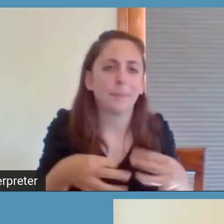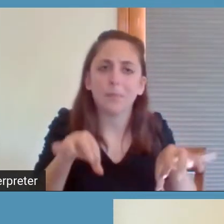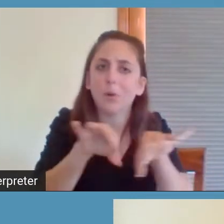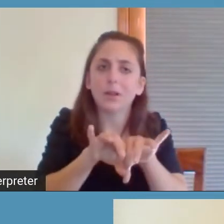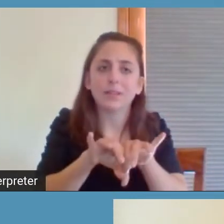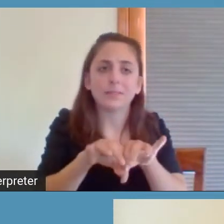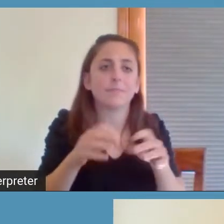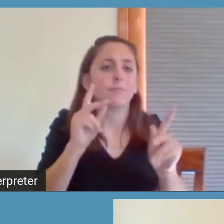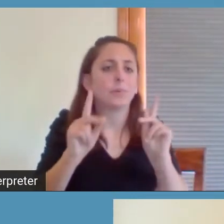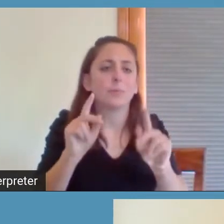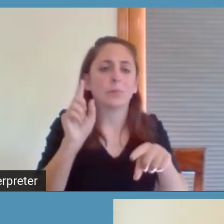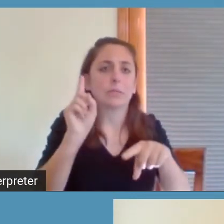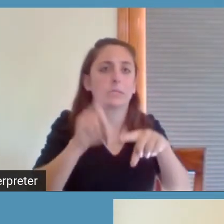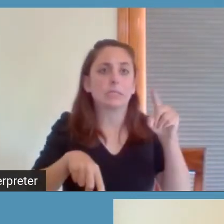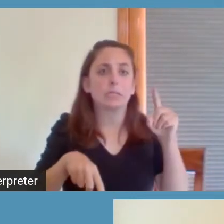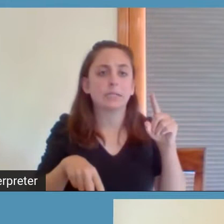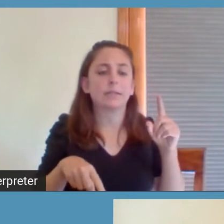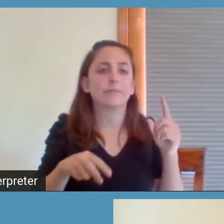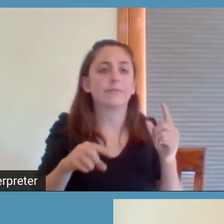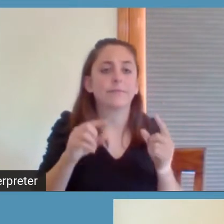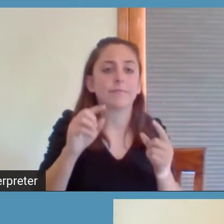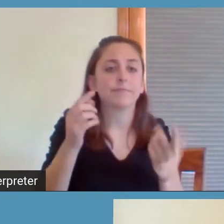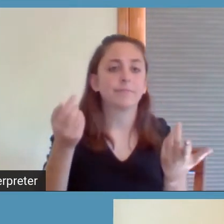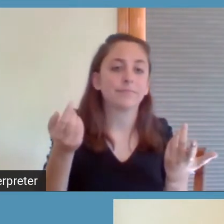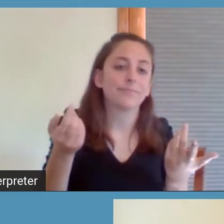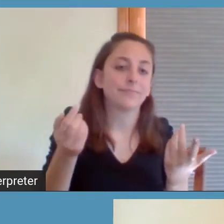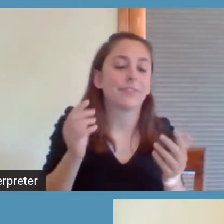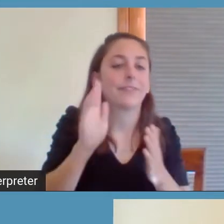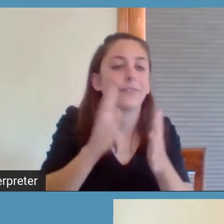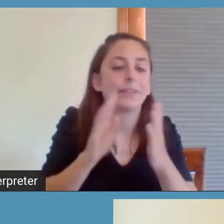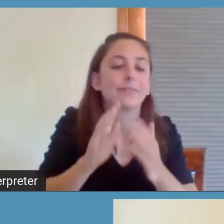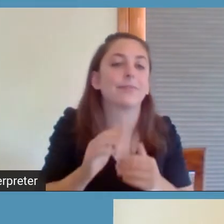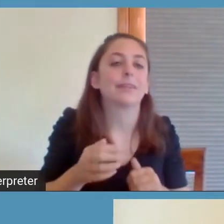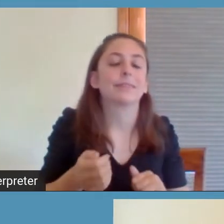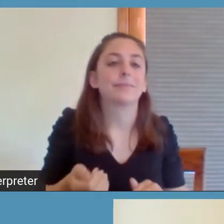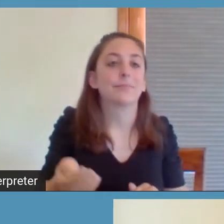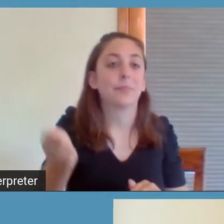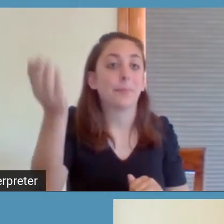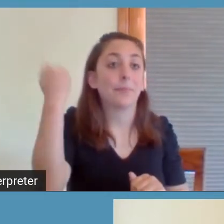in real life um when that you know as opposed to 2010 when you know people could go into galleries